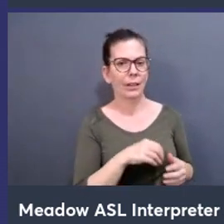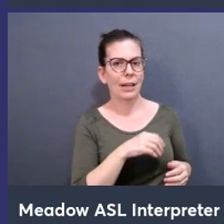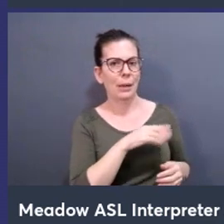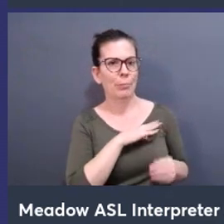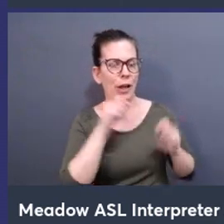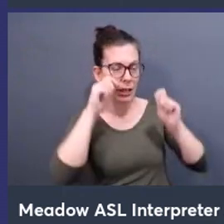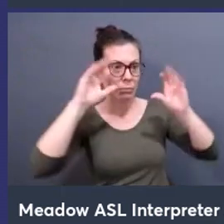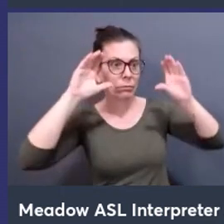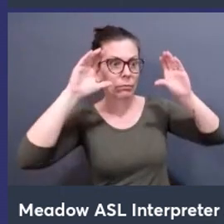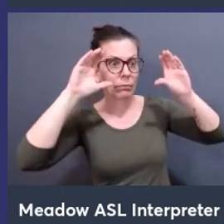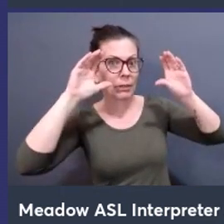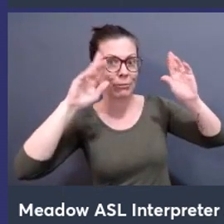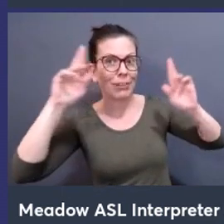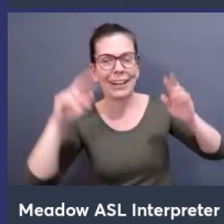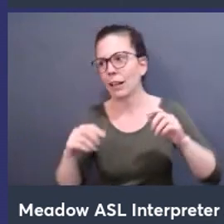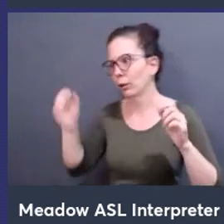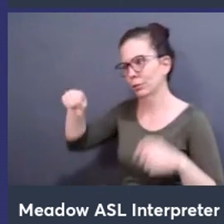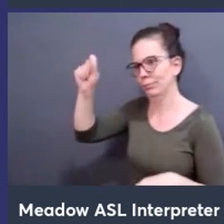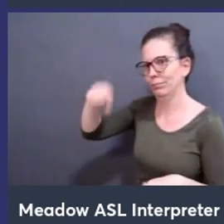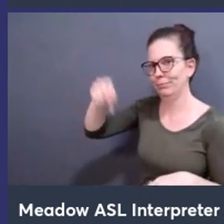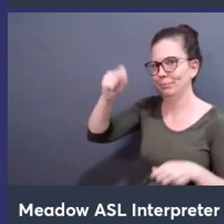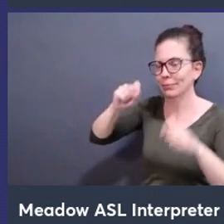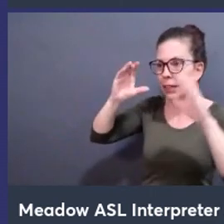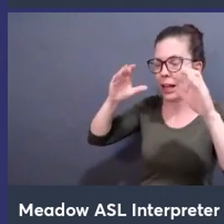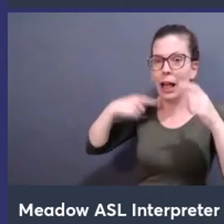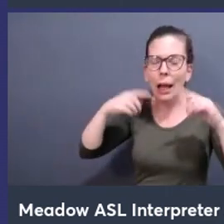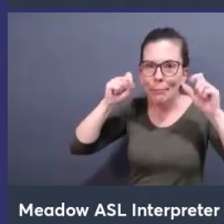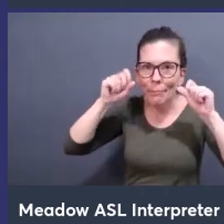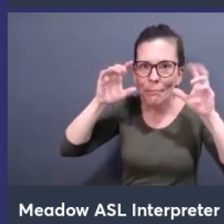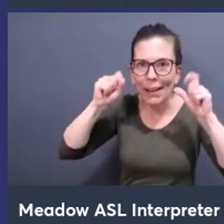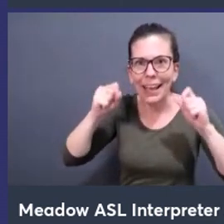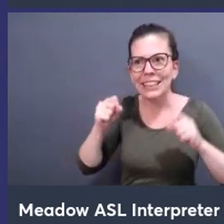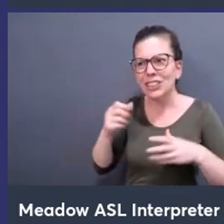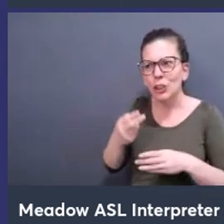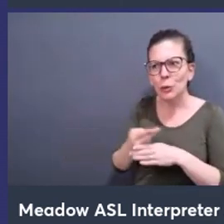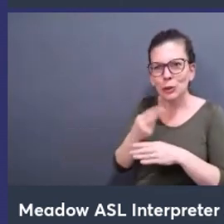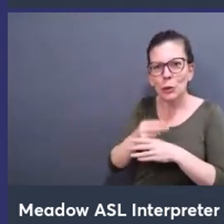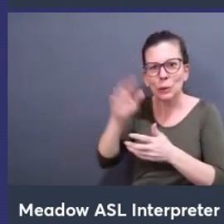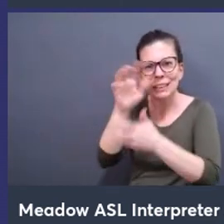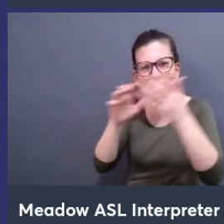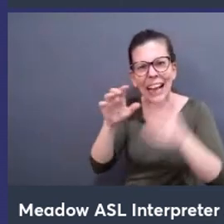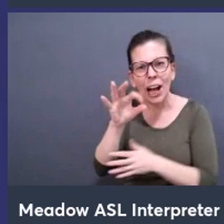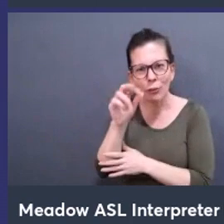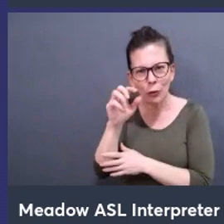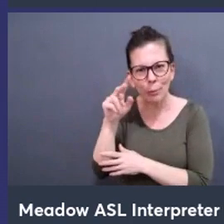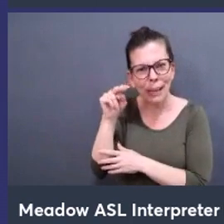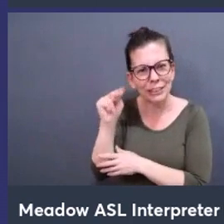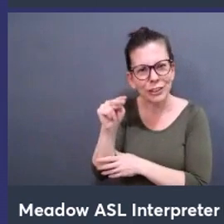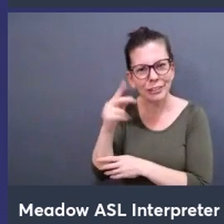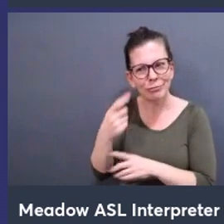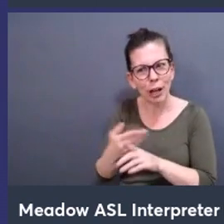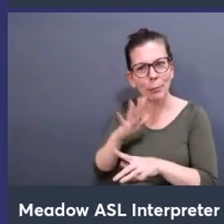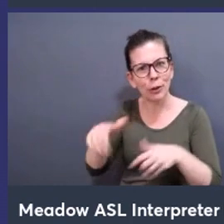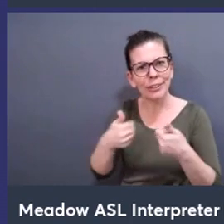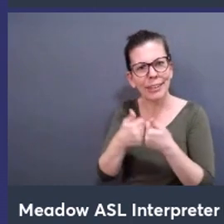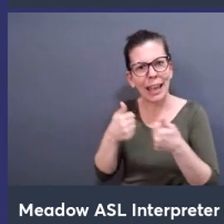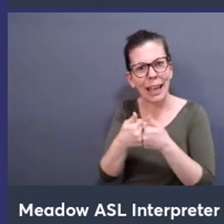Oh, yeah, yeah, yeah, yeah. I'm just amazed that you can use CloudFormation from your game plugin. I mean, it's super cool.